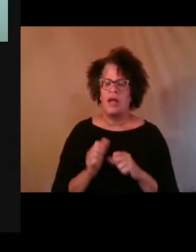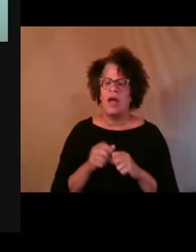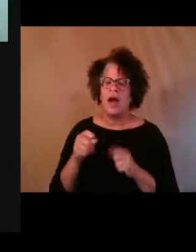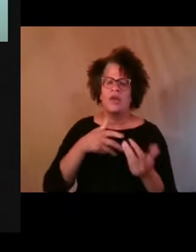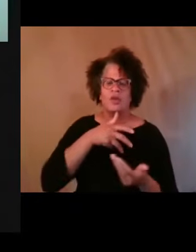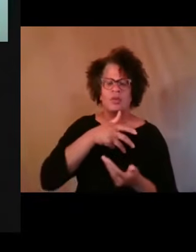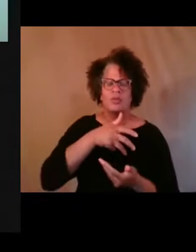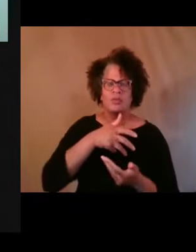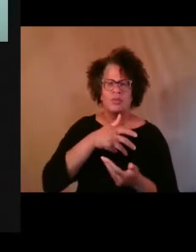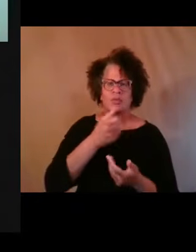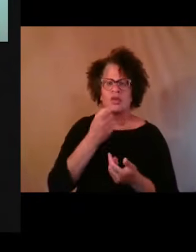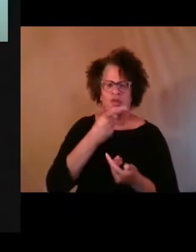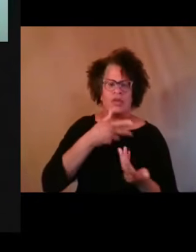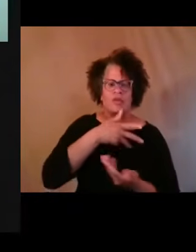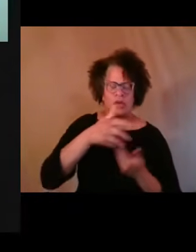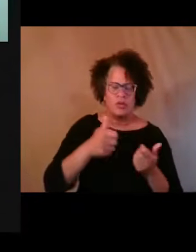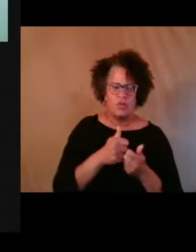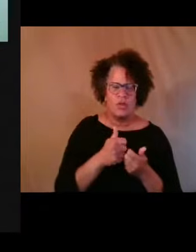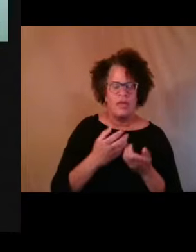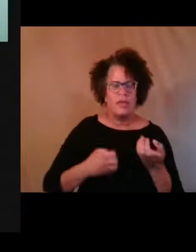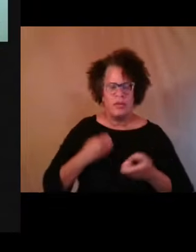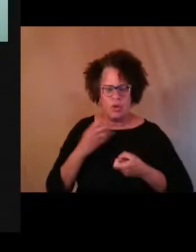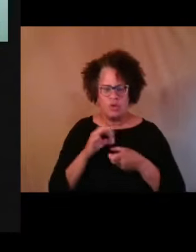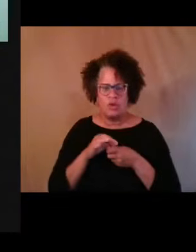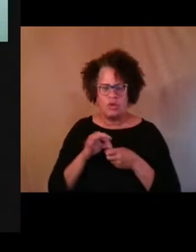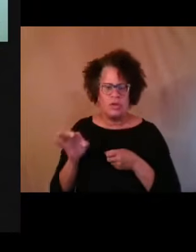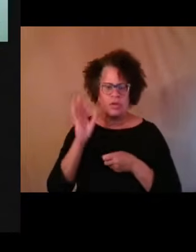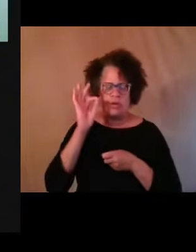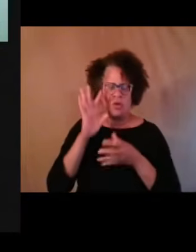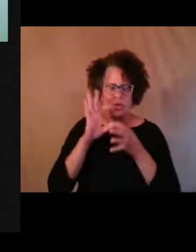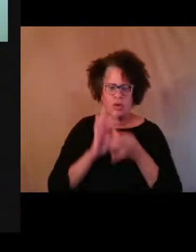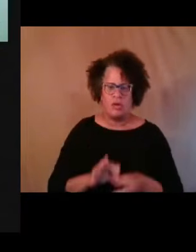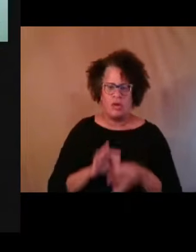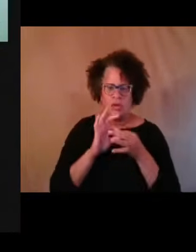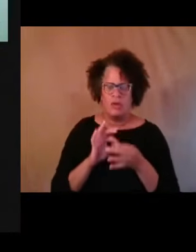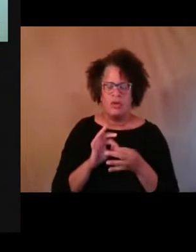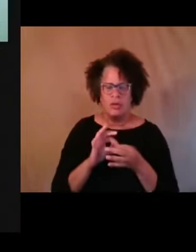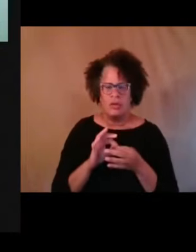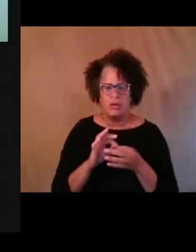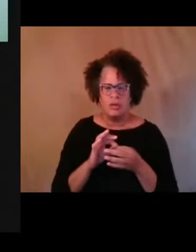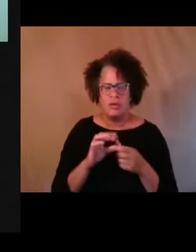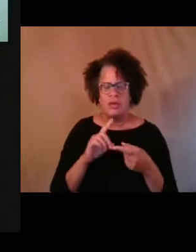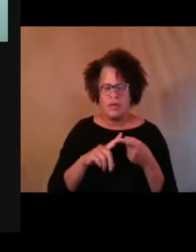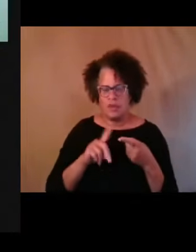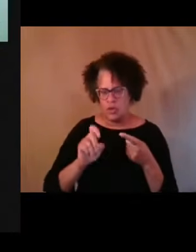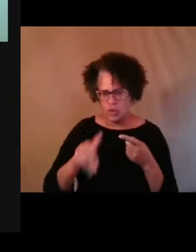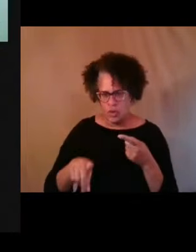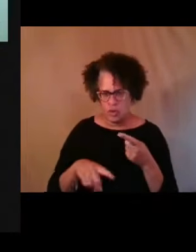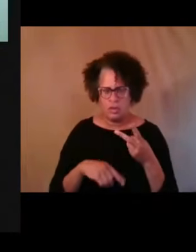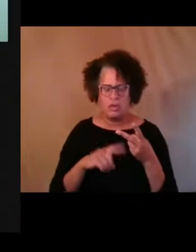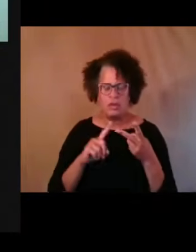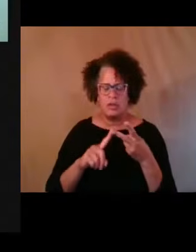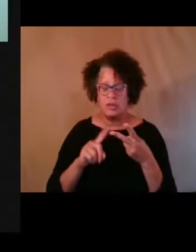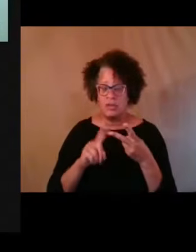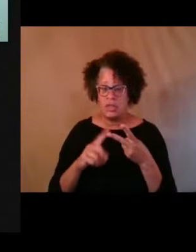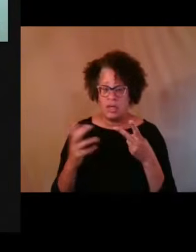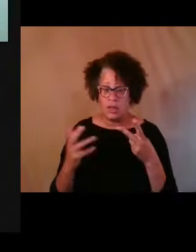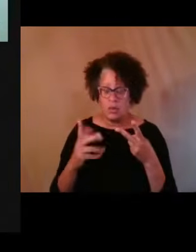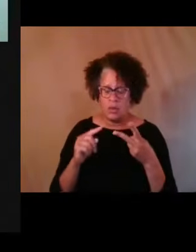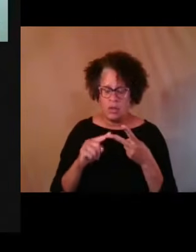and emotional resistance to narrative violence is one question. Second question is the country is so divided,